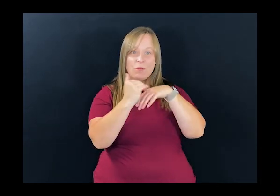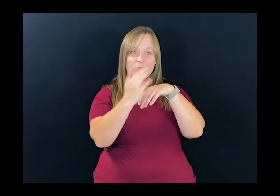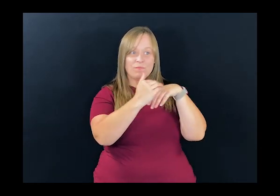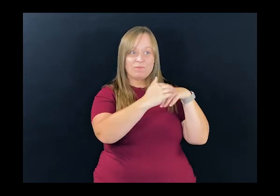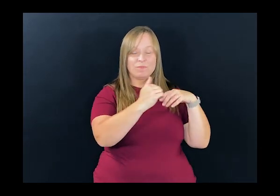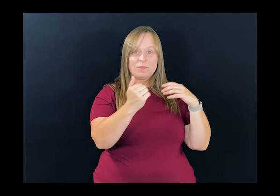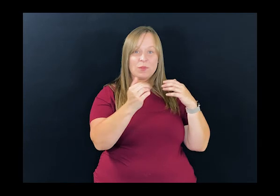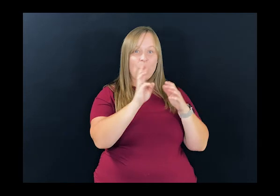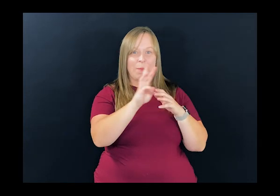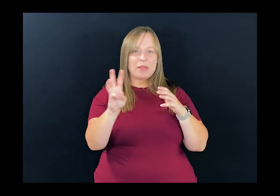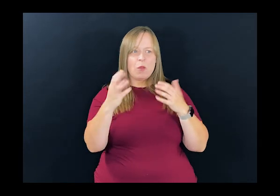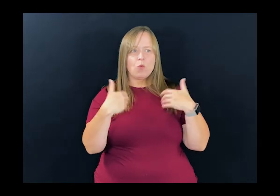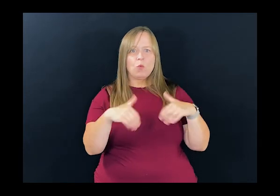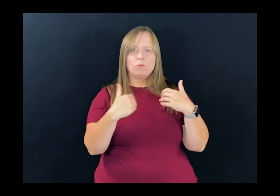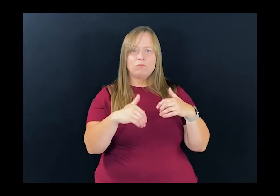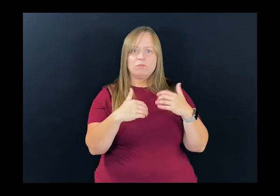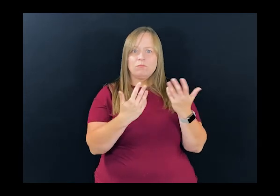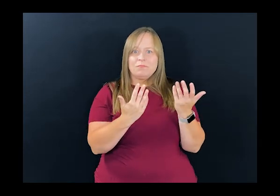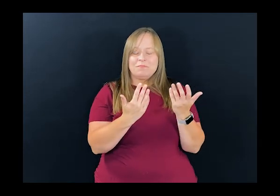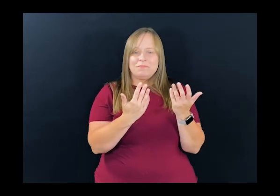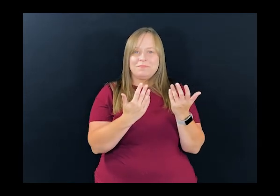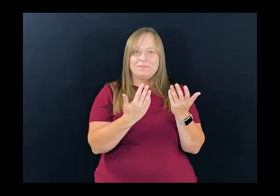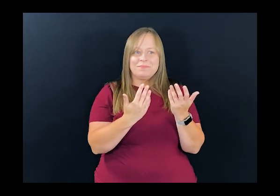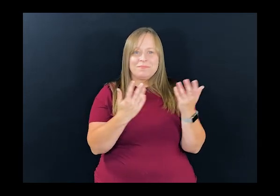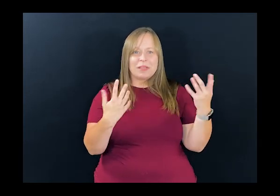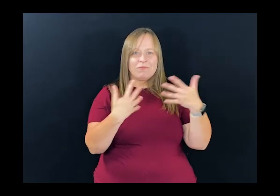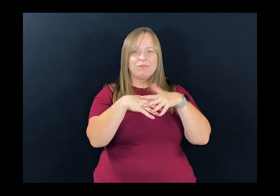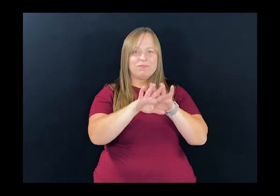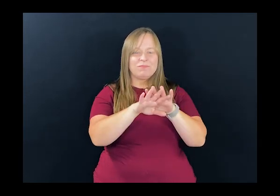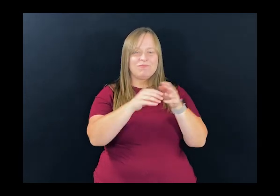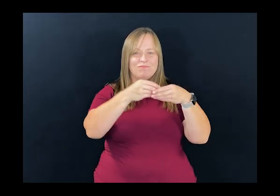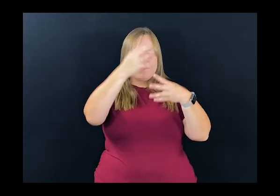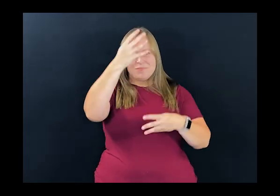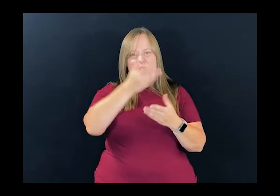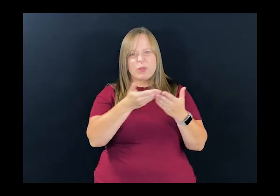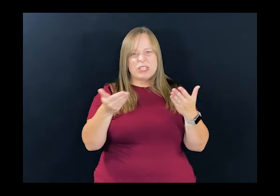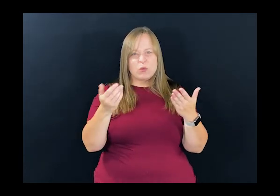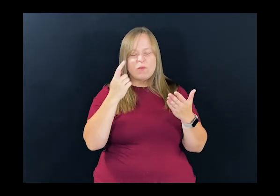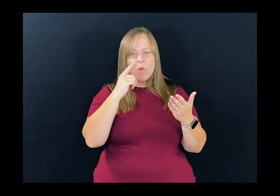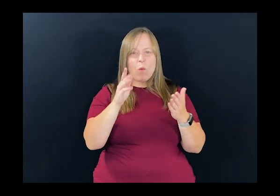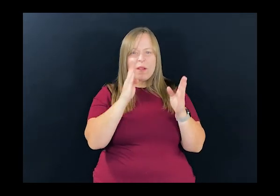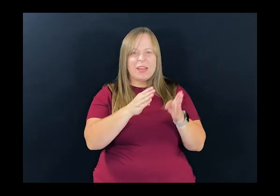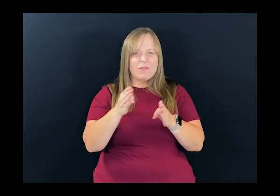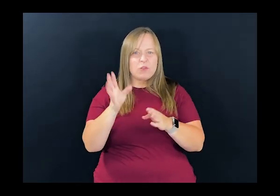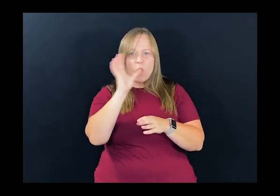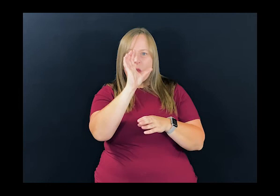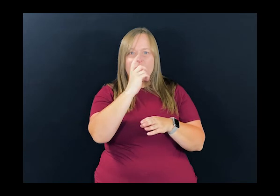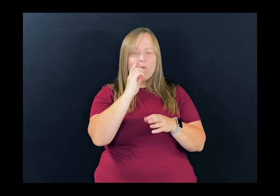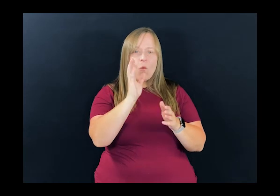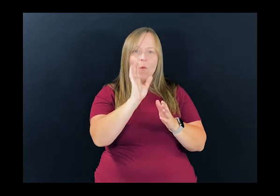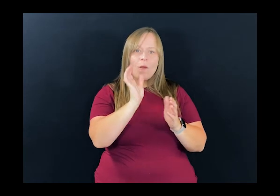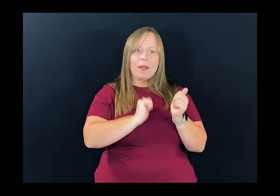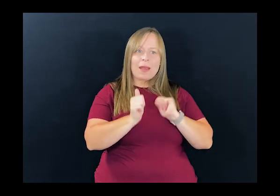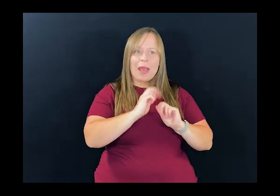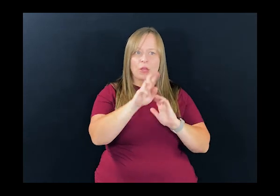So our website will serve as that sort of reservoir of just resources. If individuals are looking for an acting role,